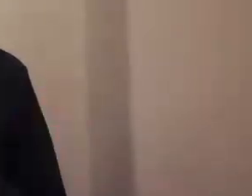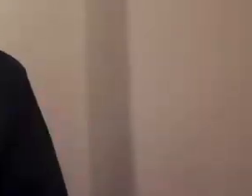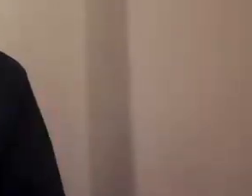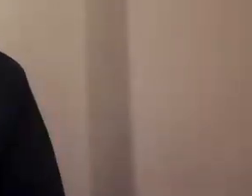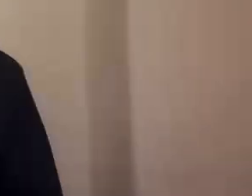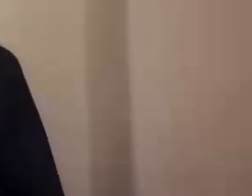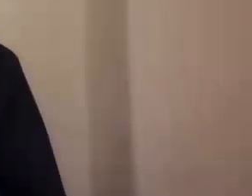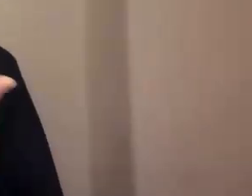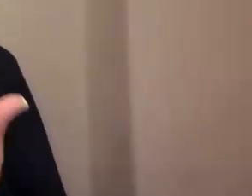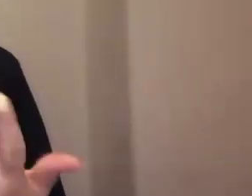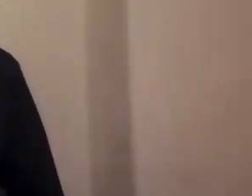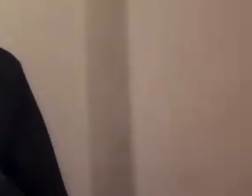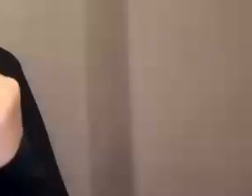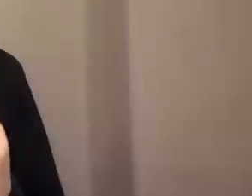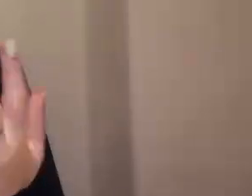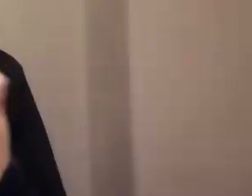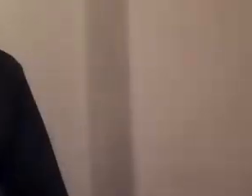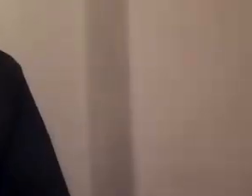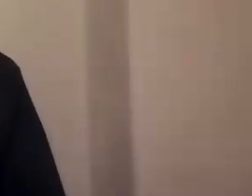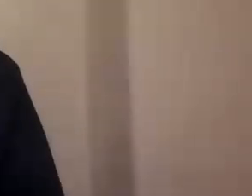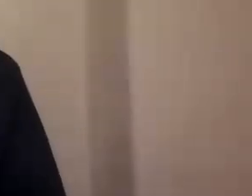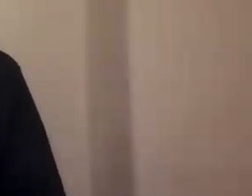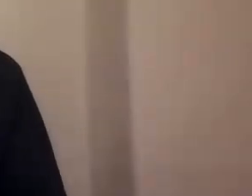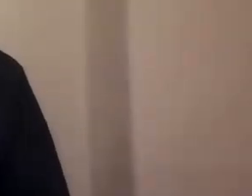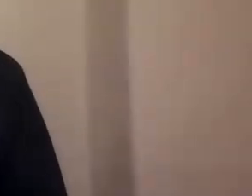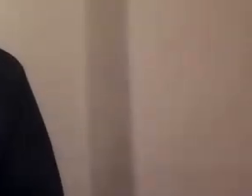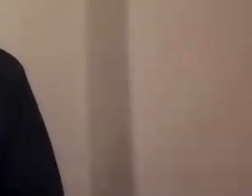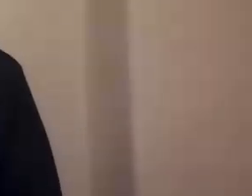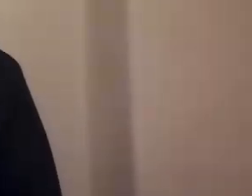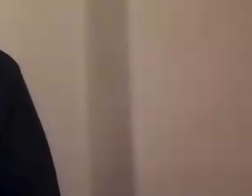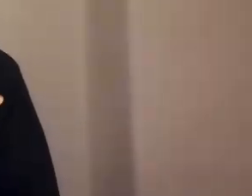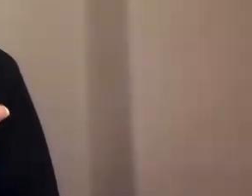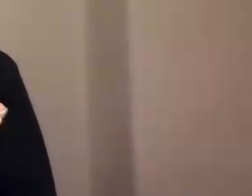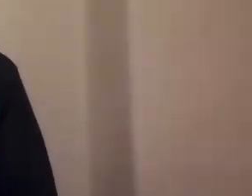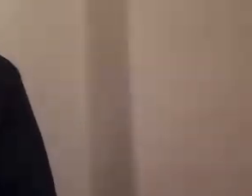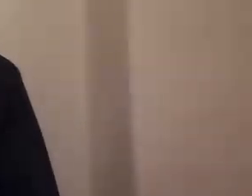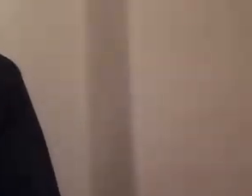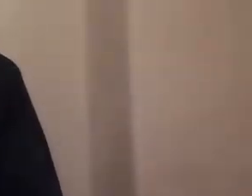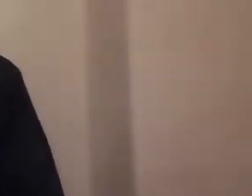so I want to just begin by acknowledging the peer history. So in the past 20 years,